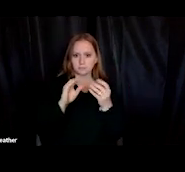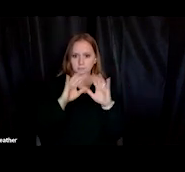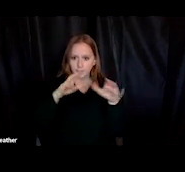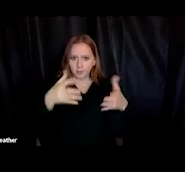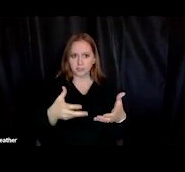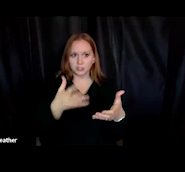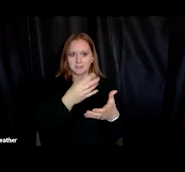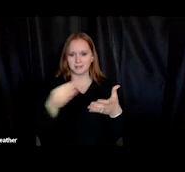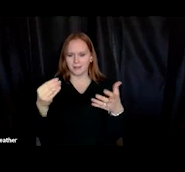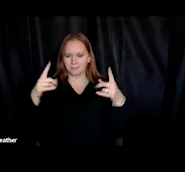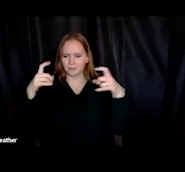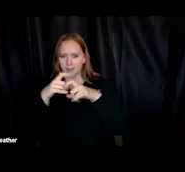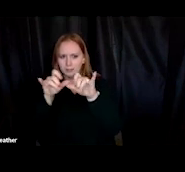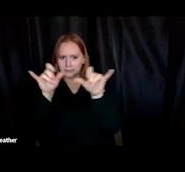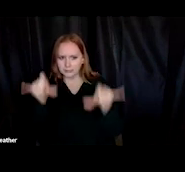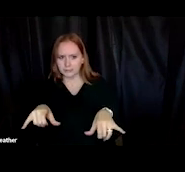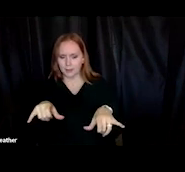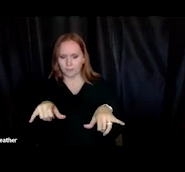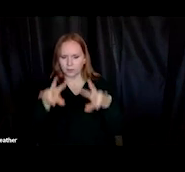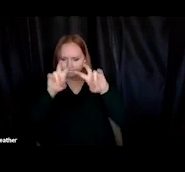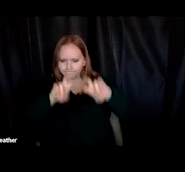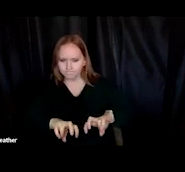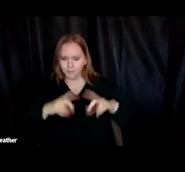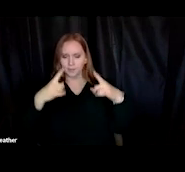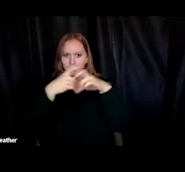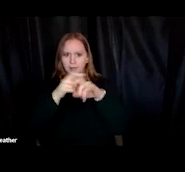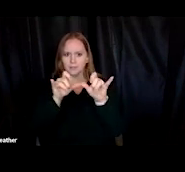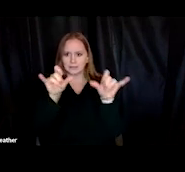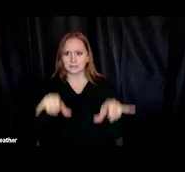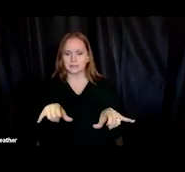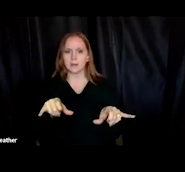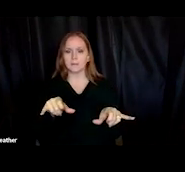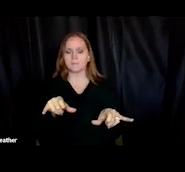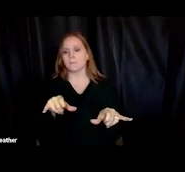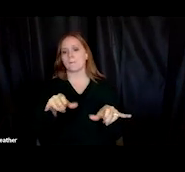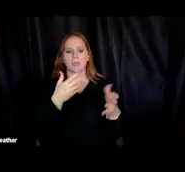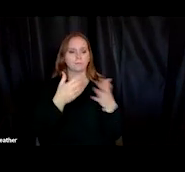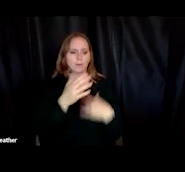When you look at the various systems involved within your local homeless response system, whether it is hospital and healthcare settings,